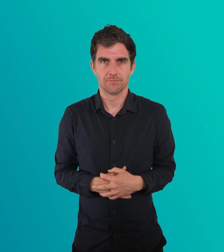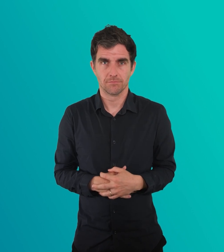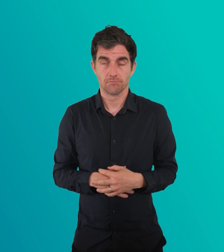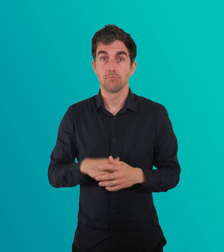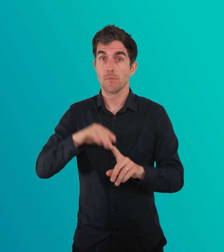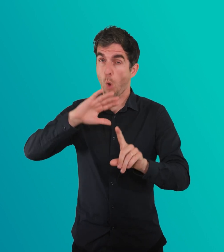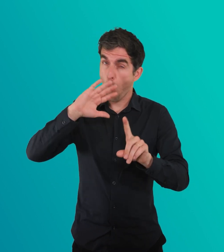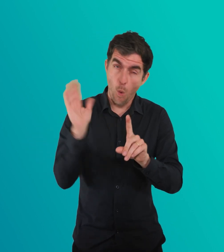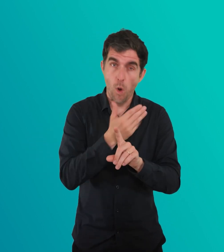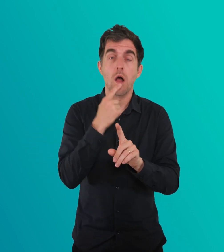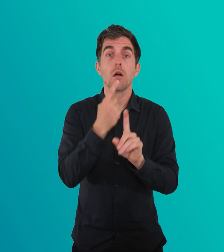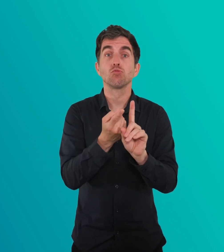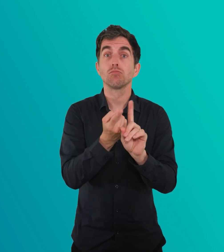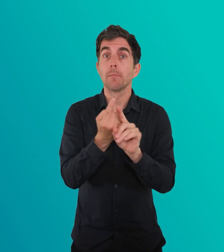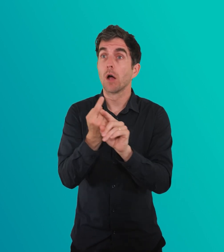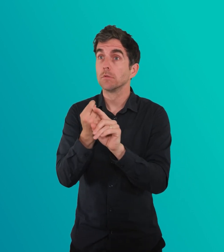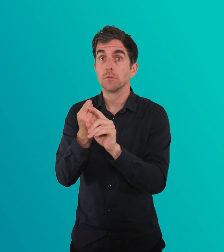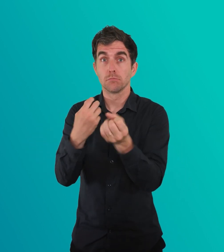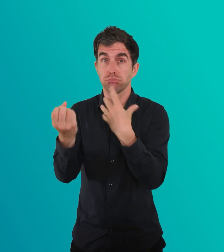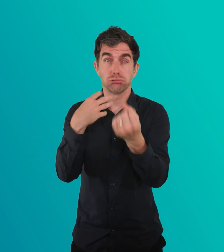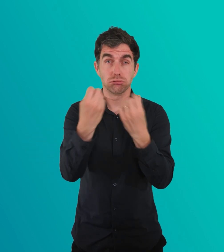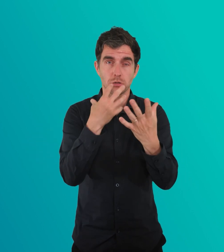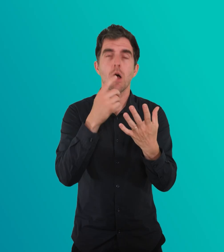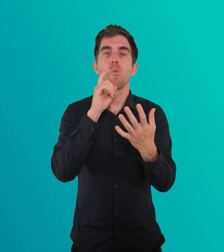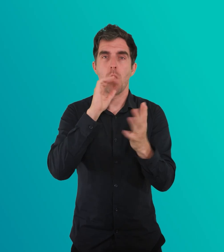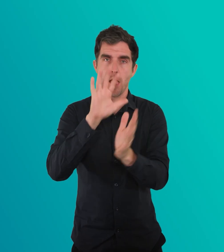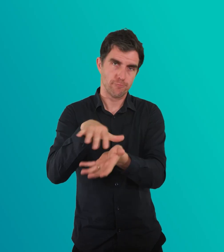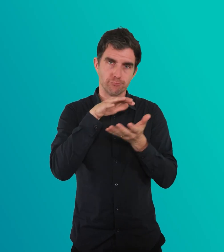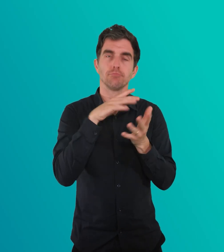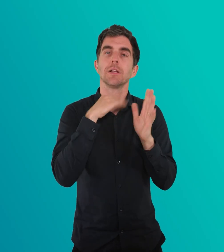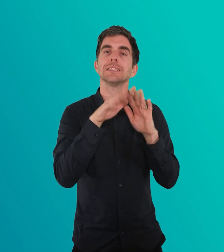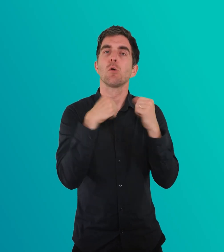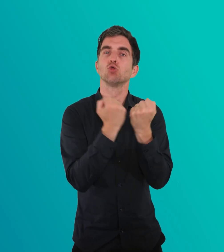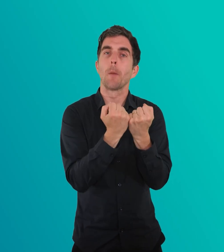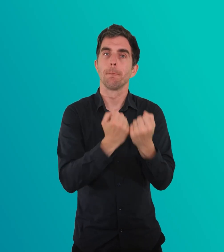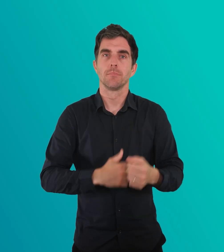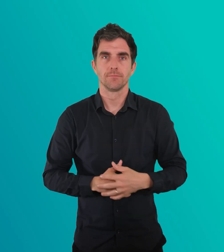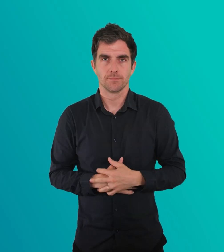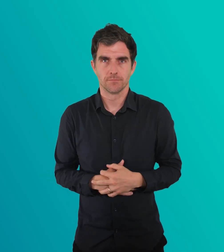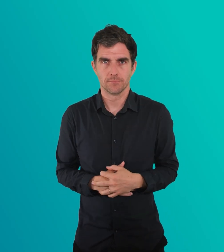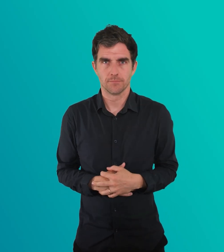All responses will also be made available to the steering group.